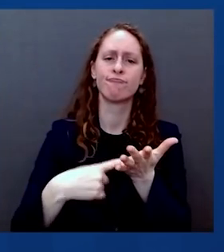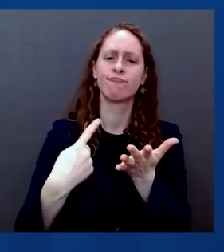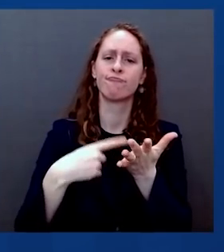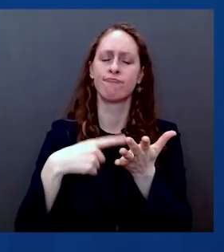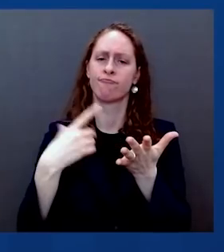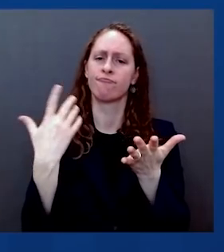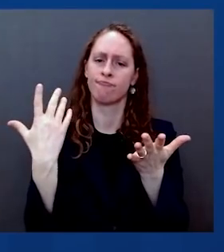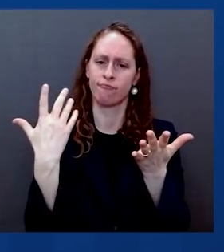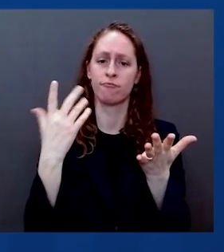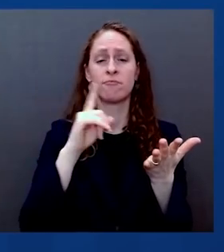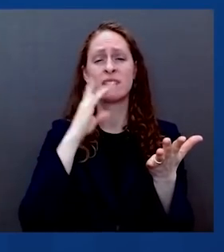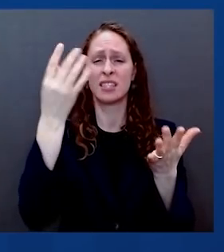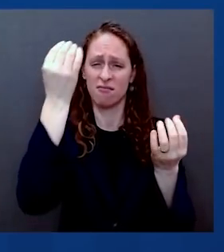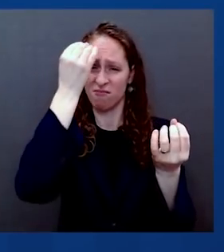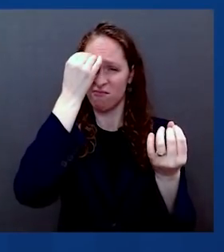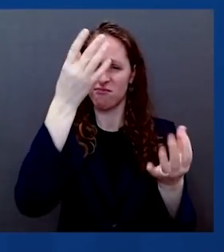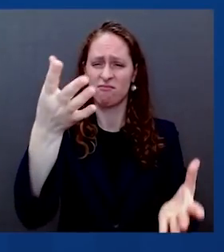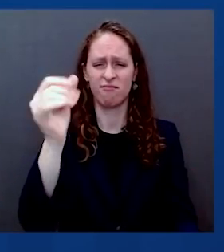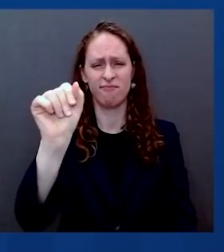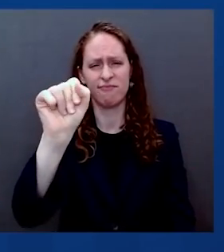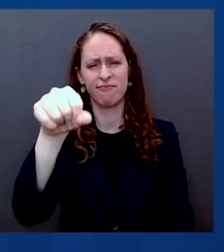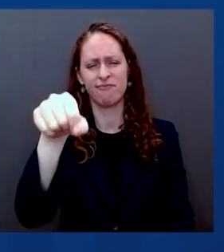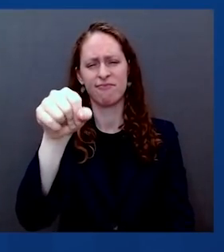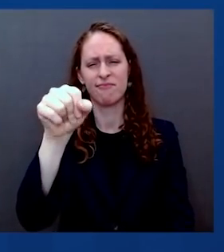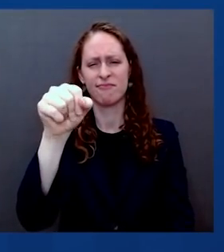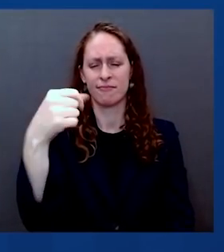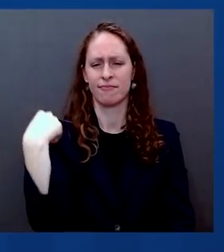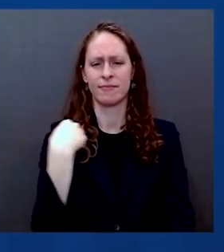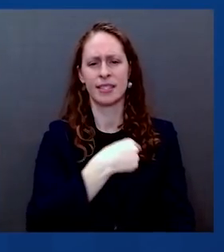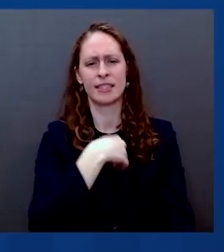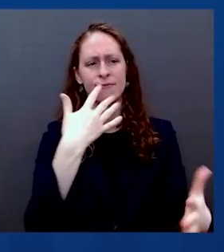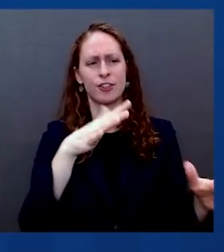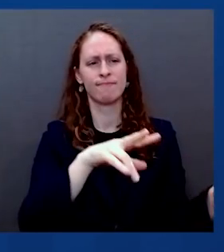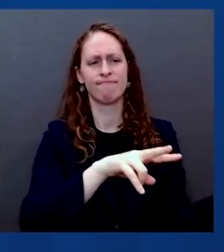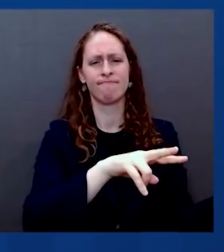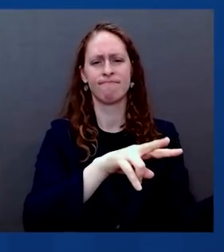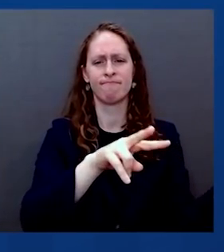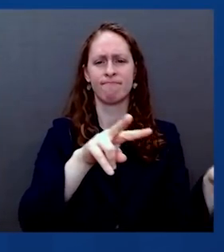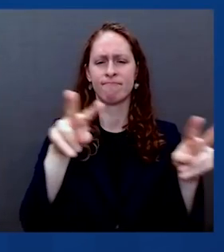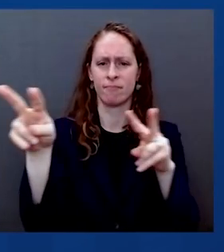protect and defend the Constitution of the United States.